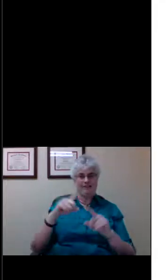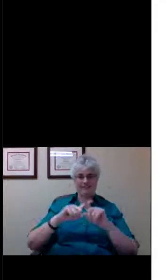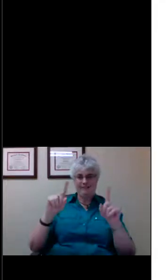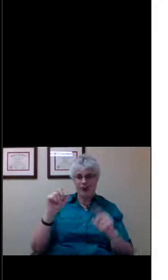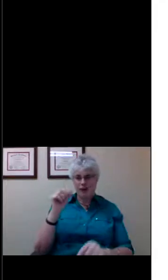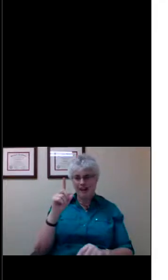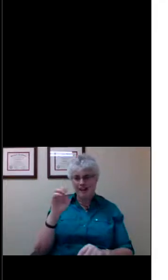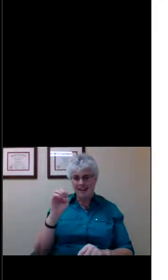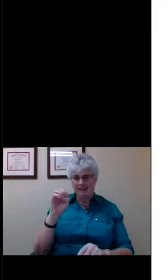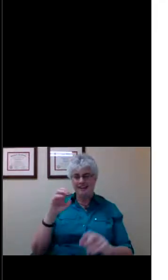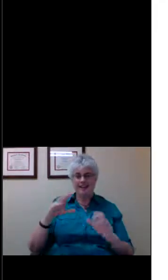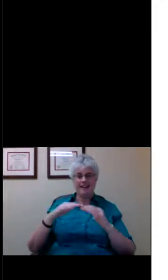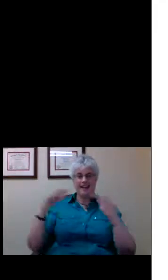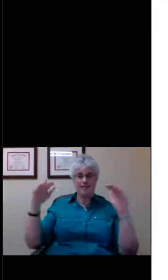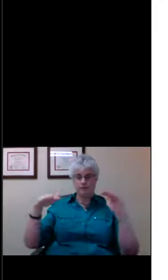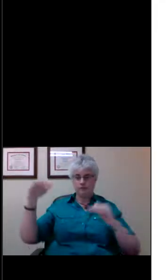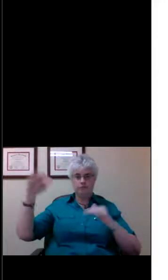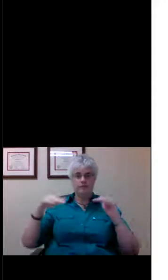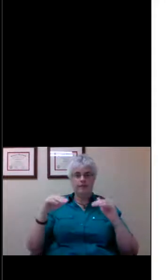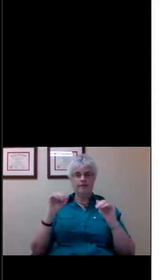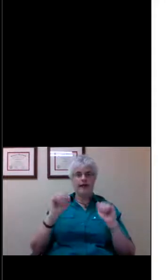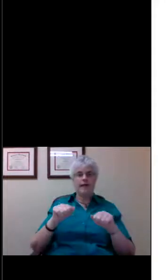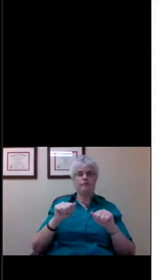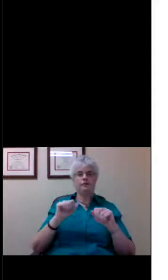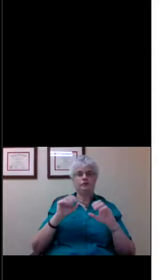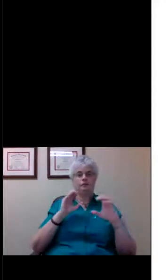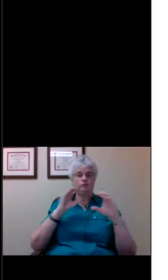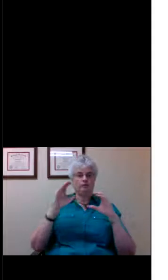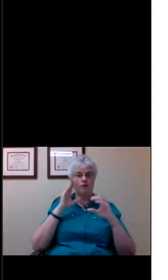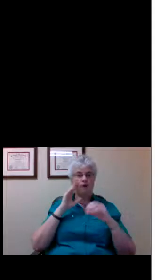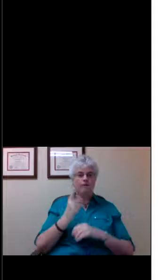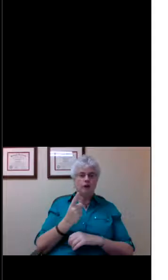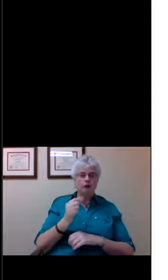it's a K-12 school so there are different grade levels, different age levels,